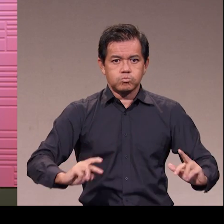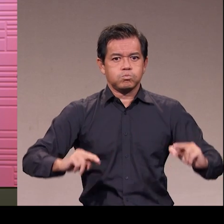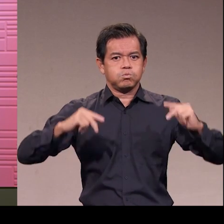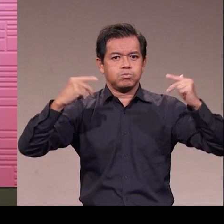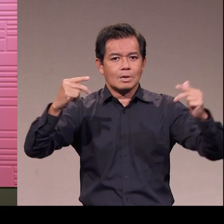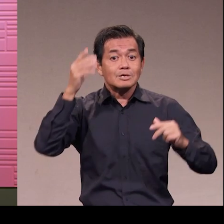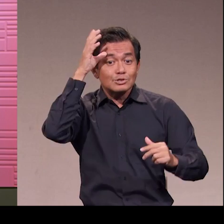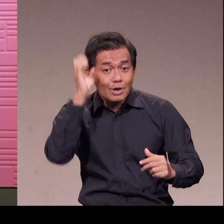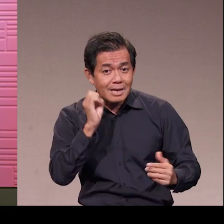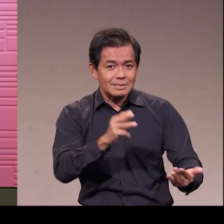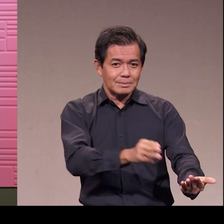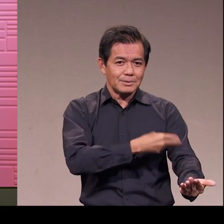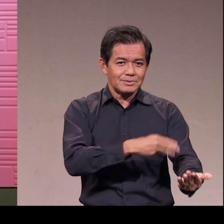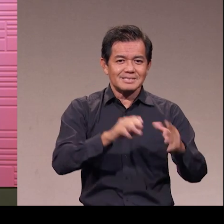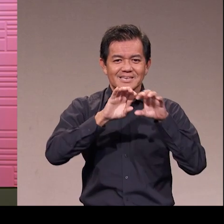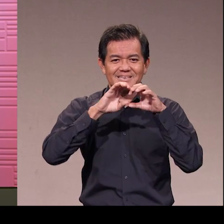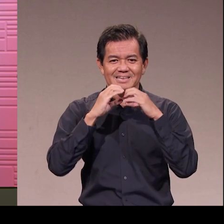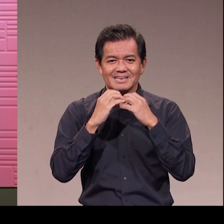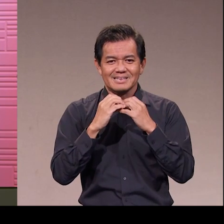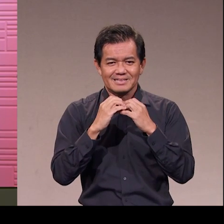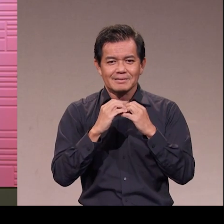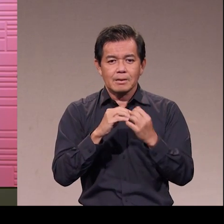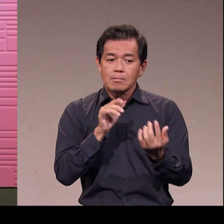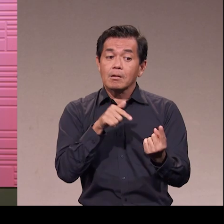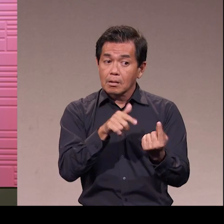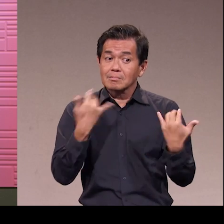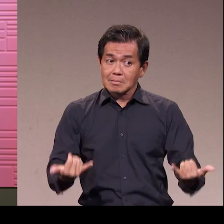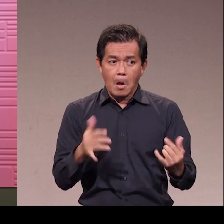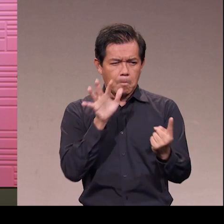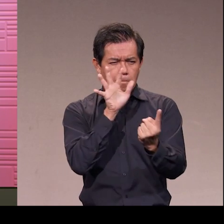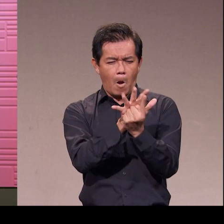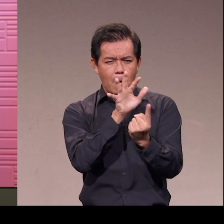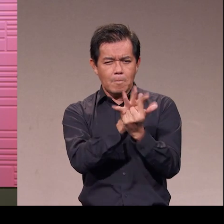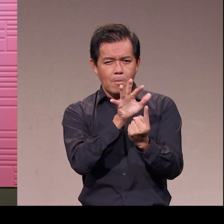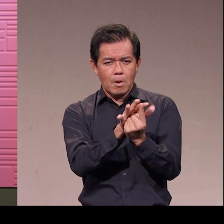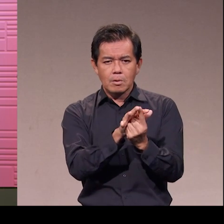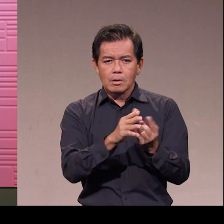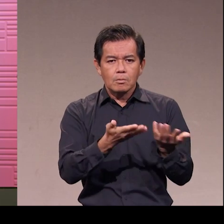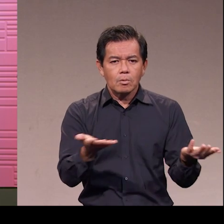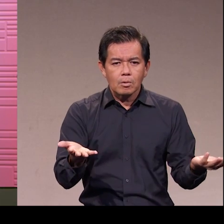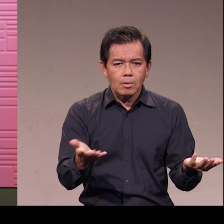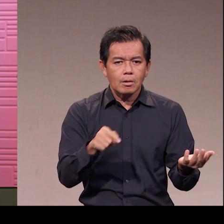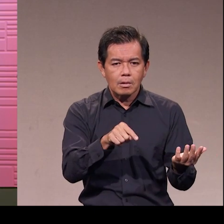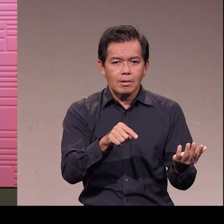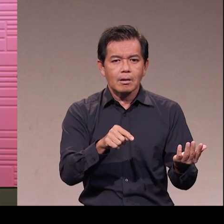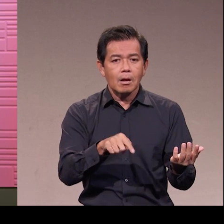and in the community, even among non-Chinese students. In May this year,